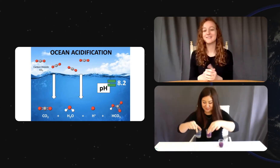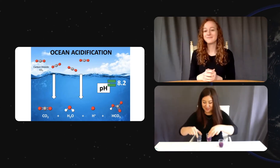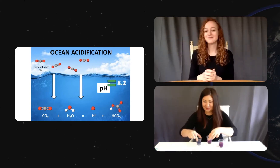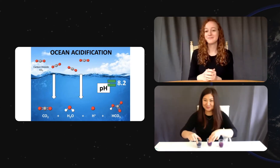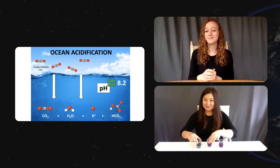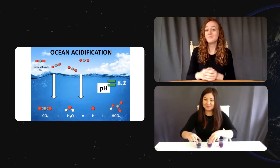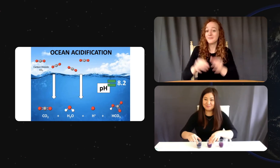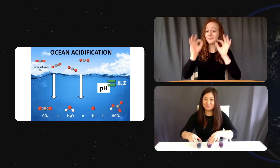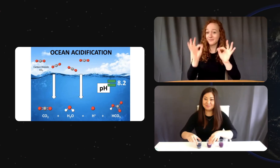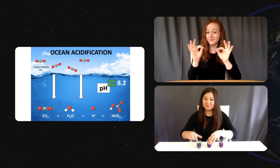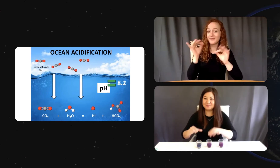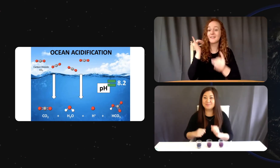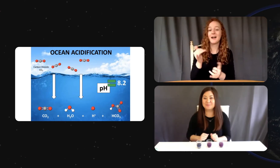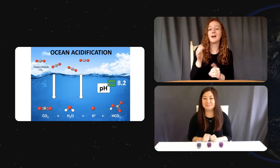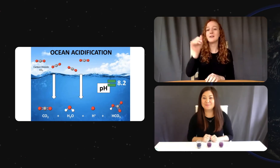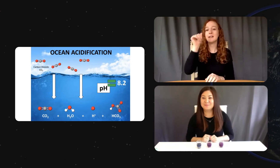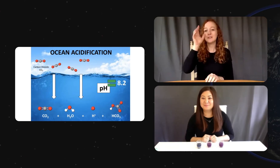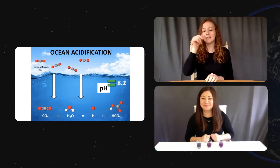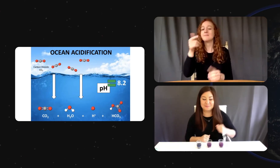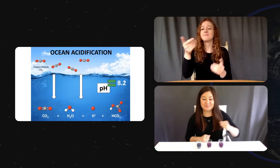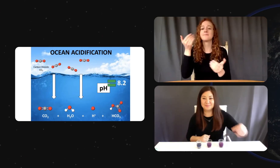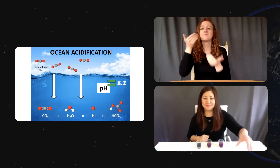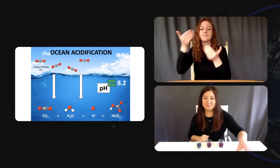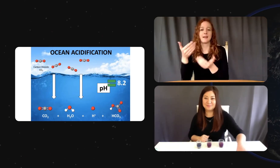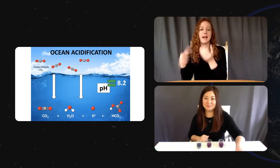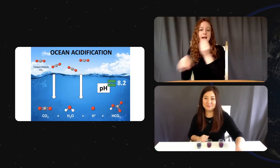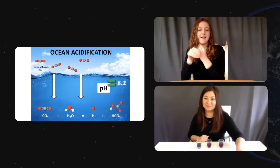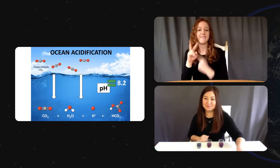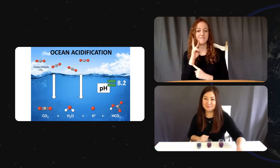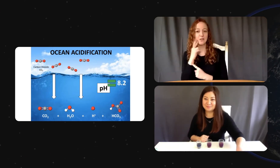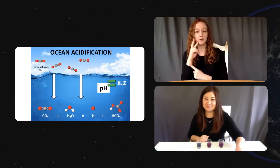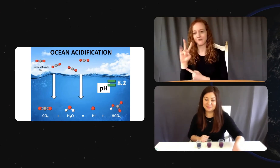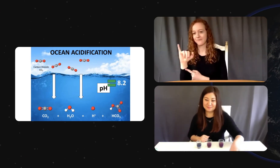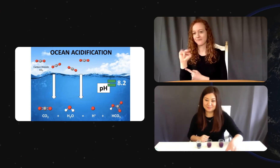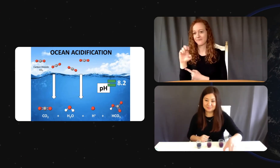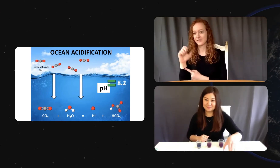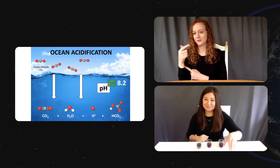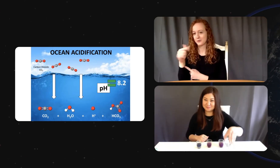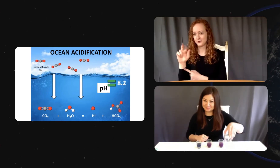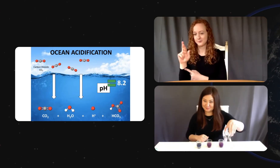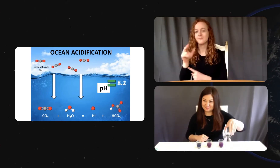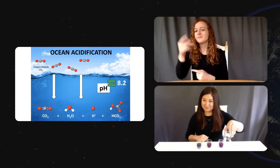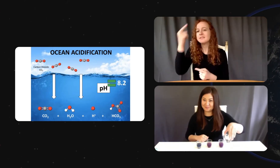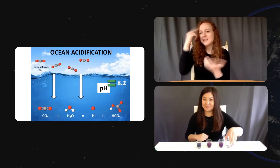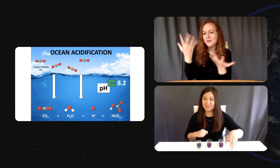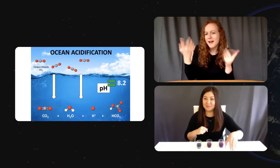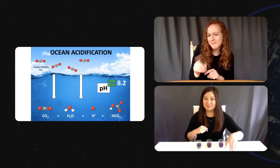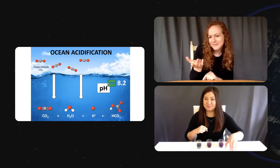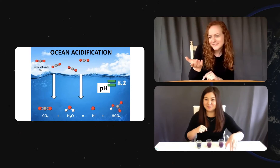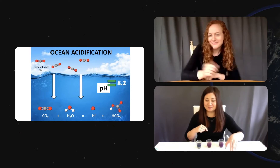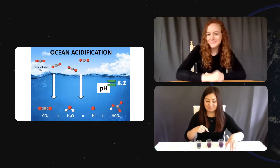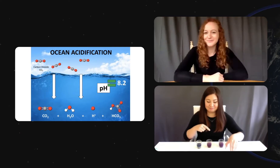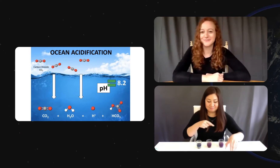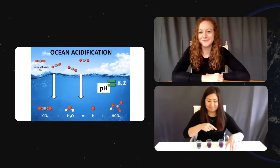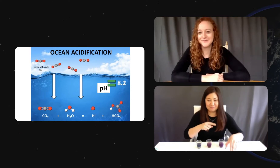Okay, Alicia, add vinegar. What do you think will happen?